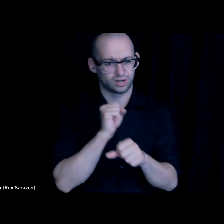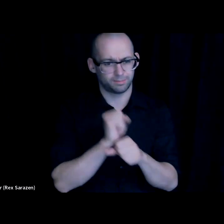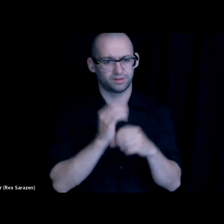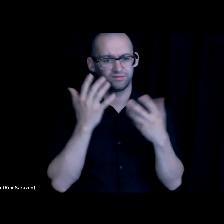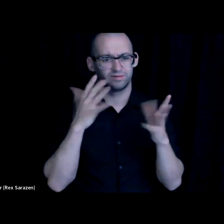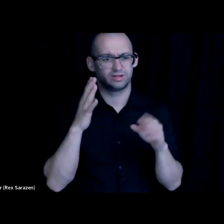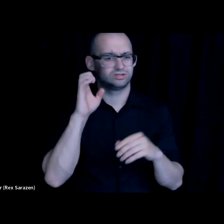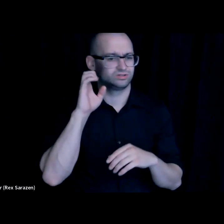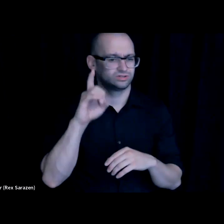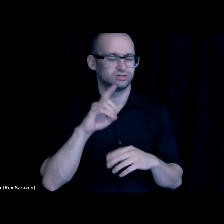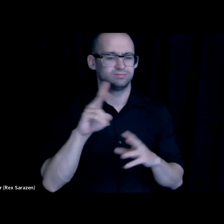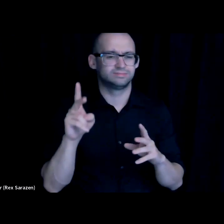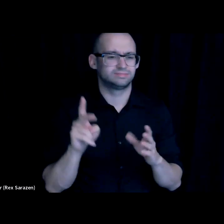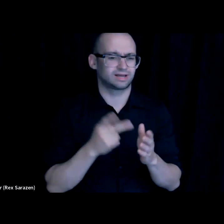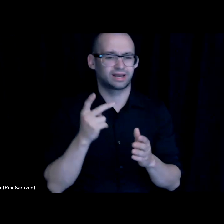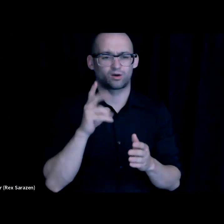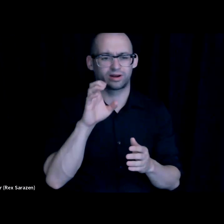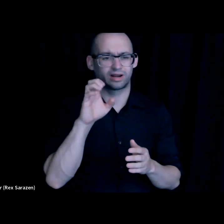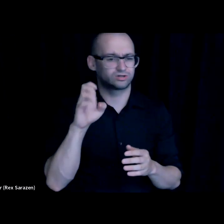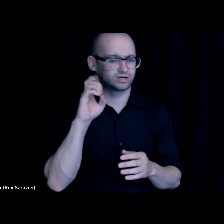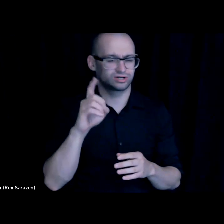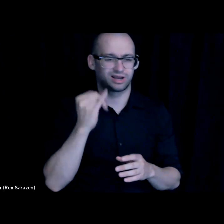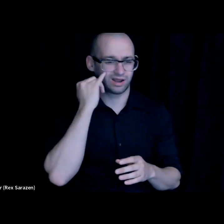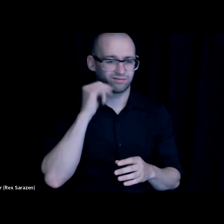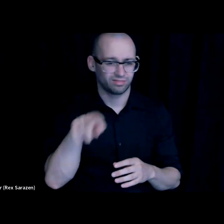their secondary education. So if they didn't finish high school, they still have the opportunity